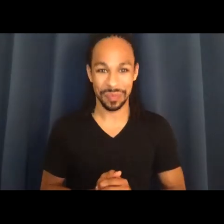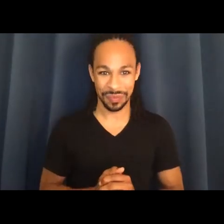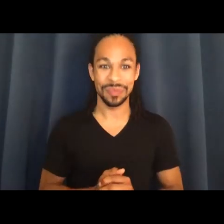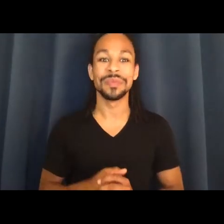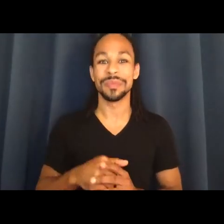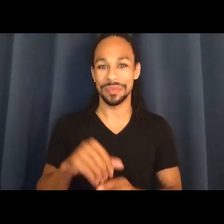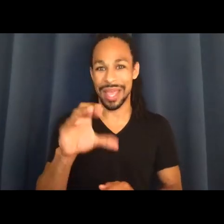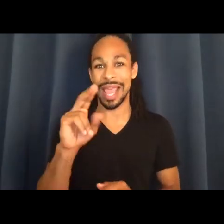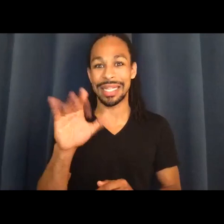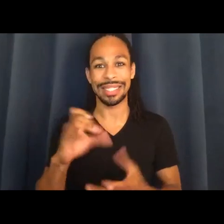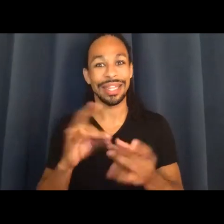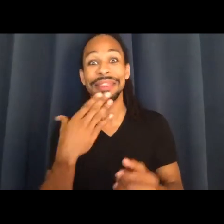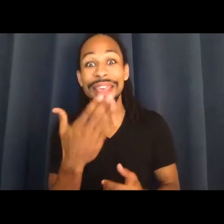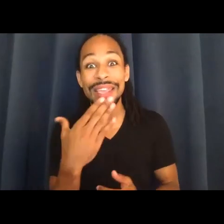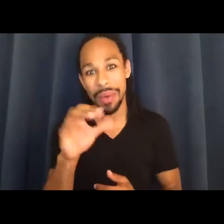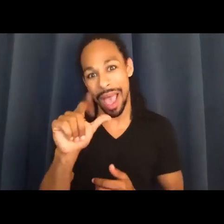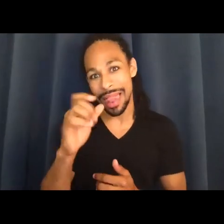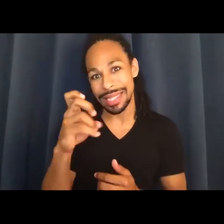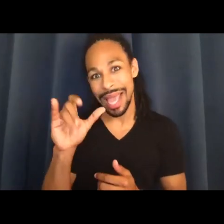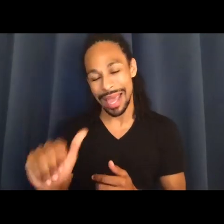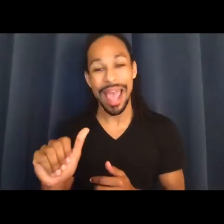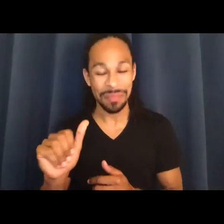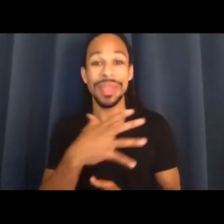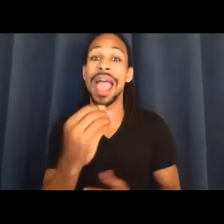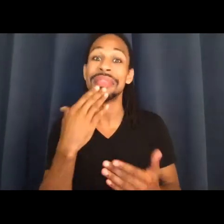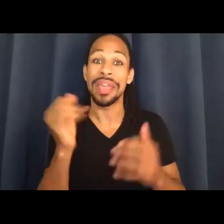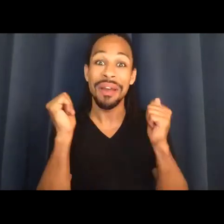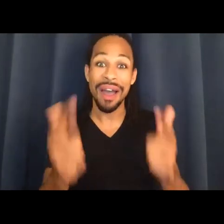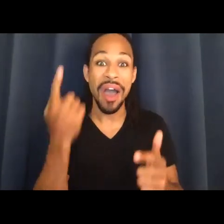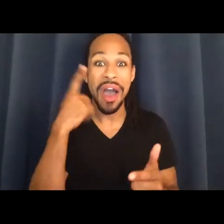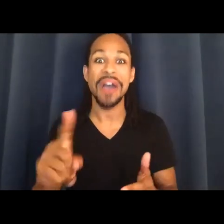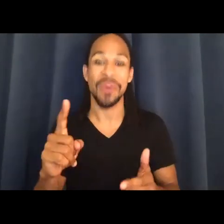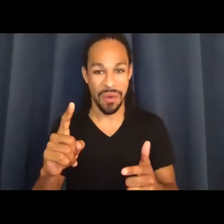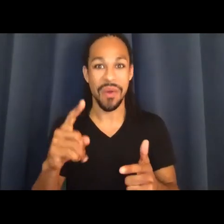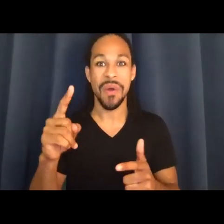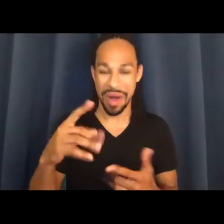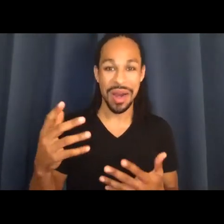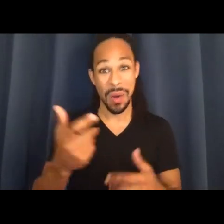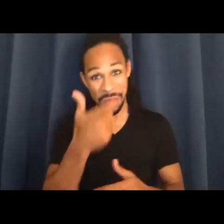Thank you for that wonderful introduction. Thank you, everyone for tuning in today. As she